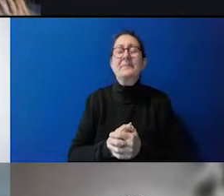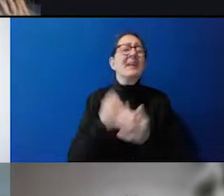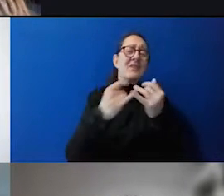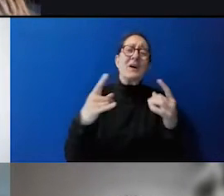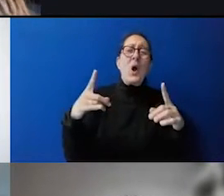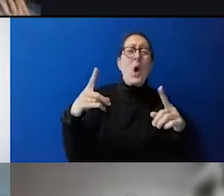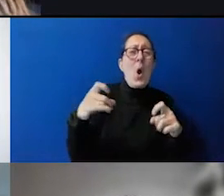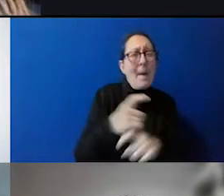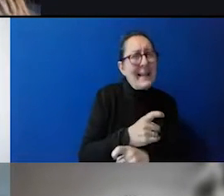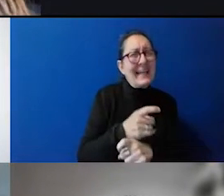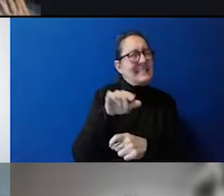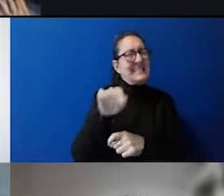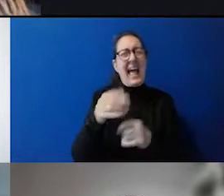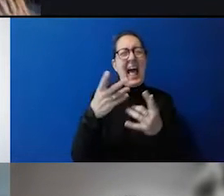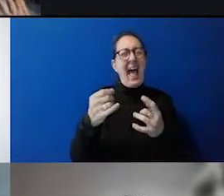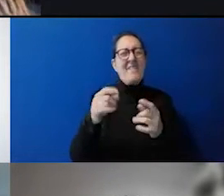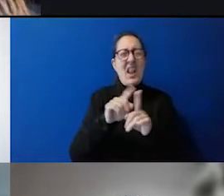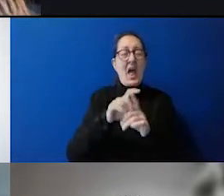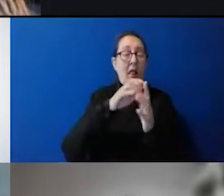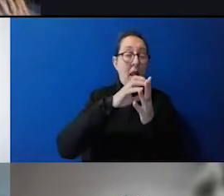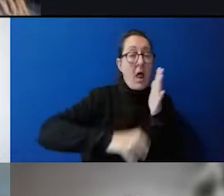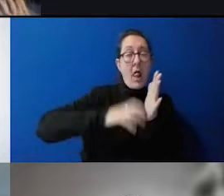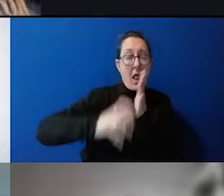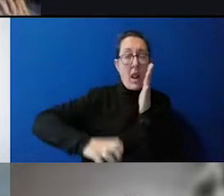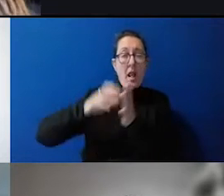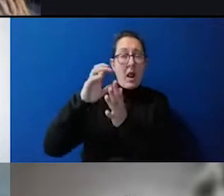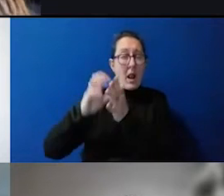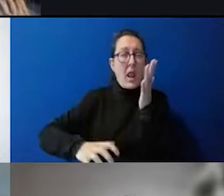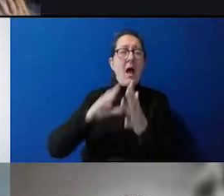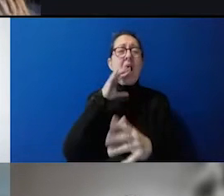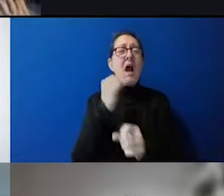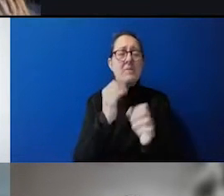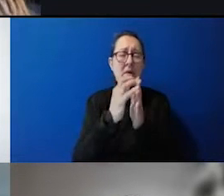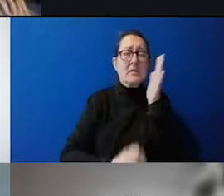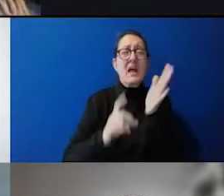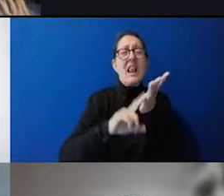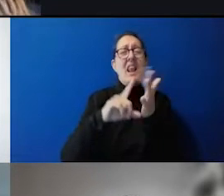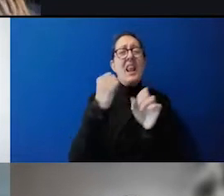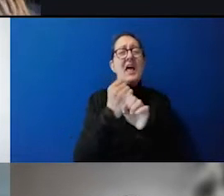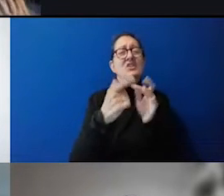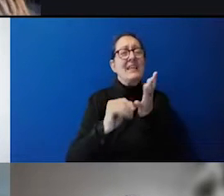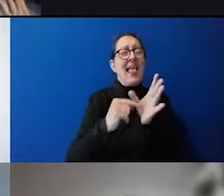different pieces of legislation but that's our job and we're across all of that um as a general civil